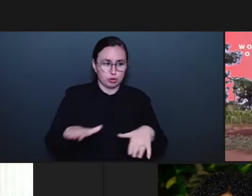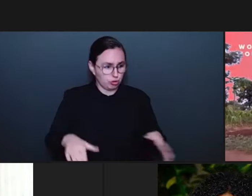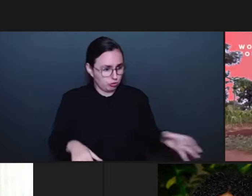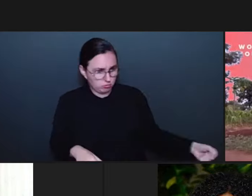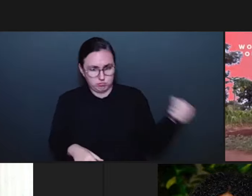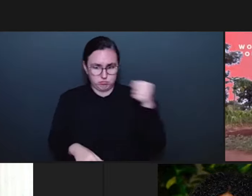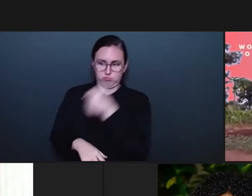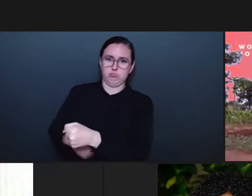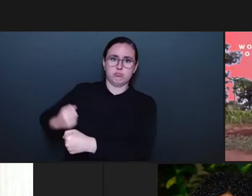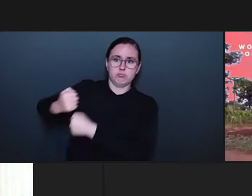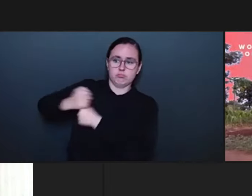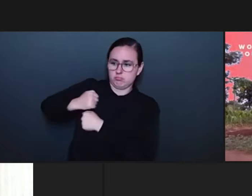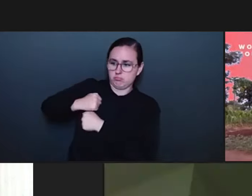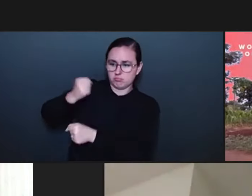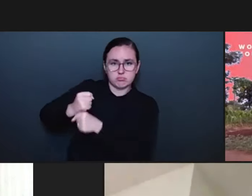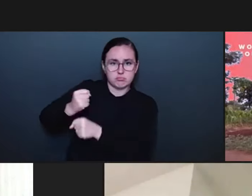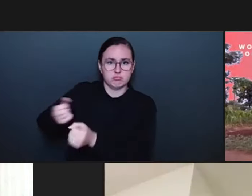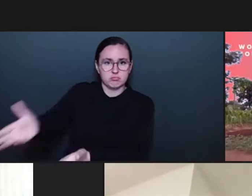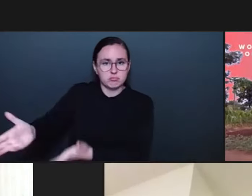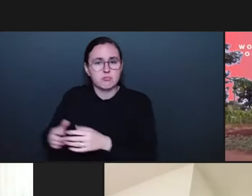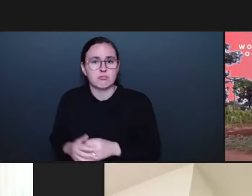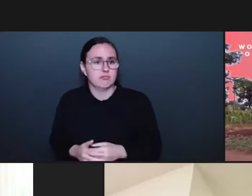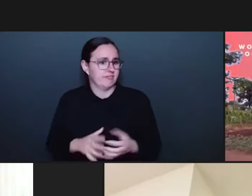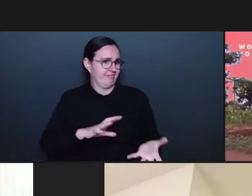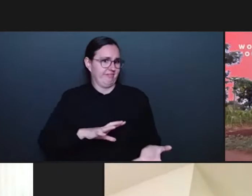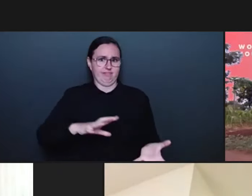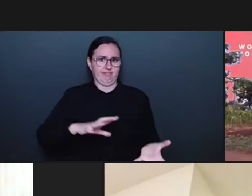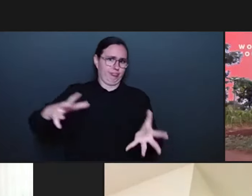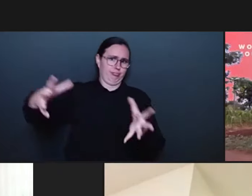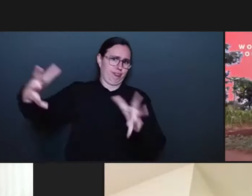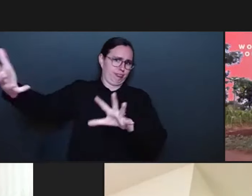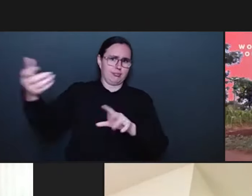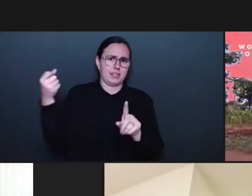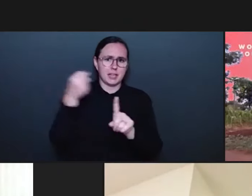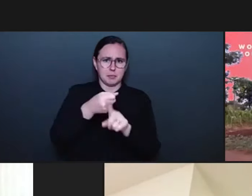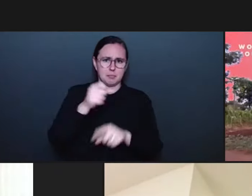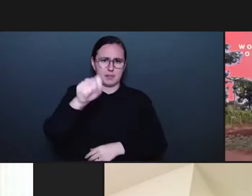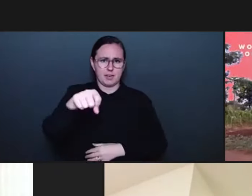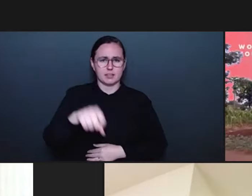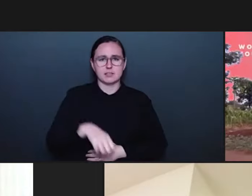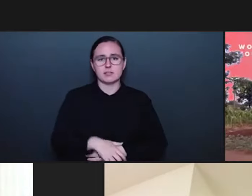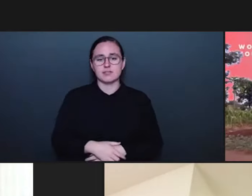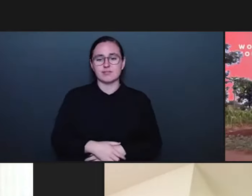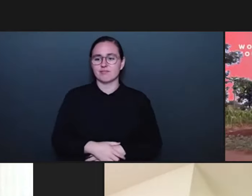less equipped. The infrastructure has been destroyed, they need the roads,